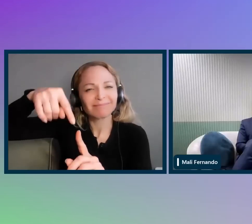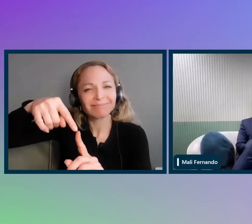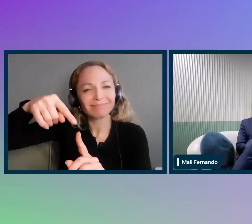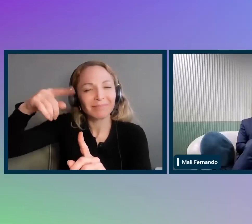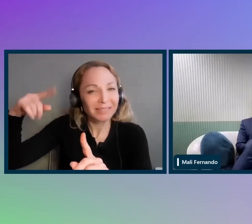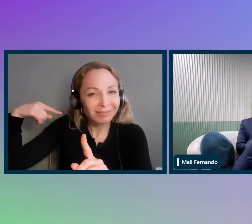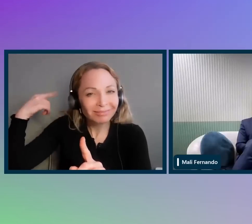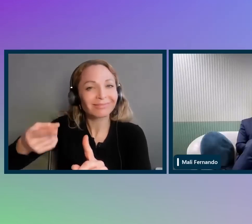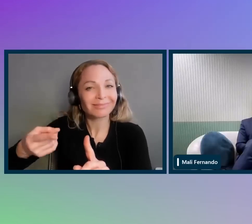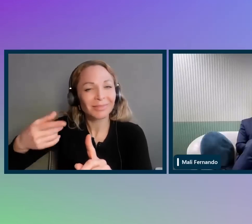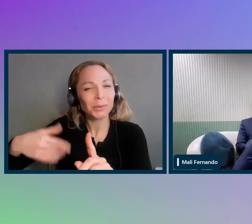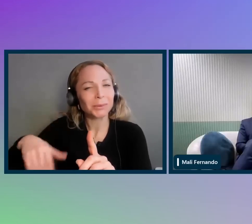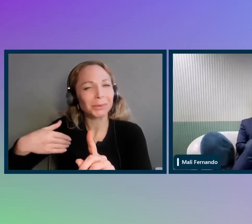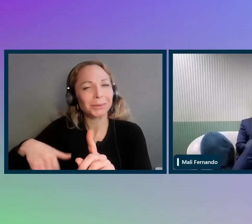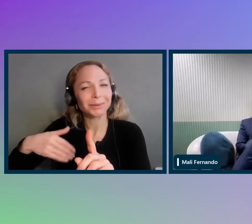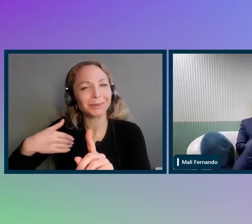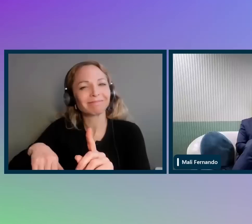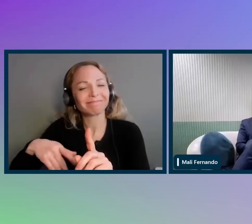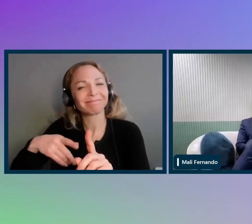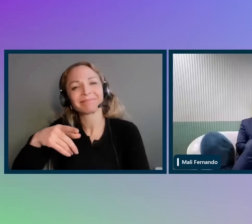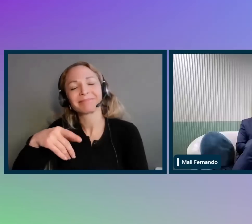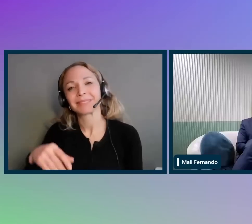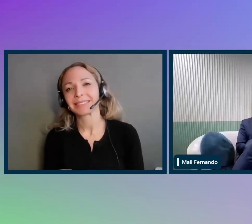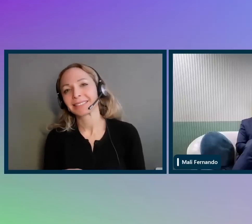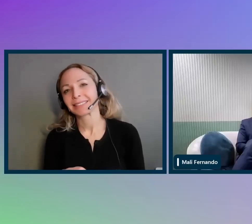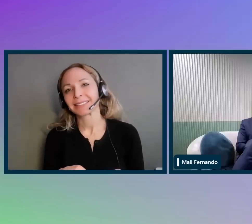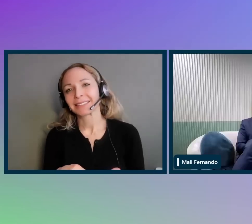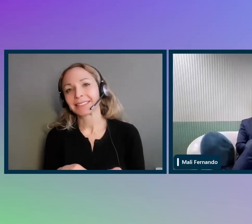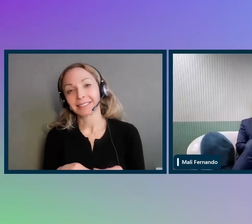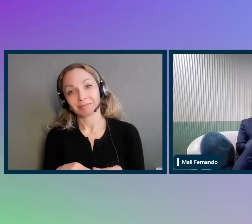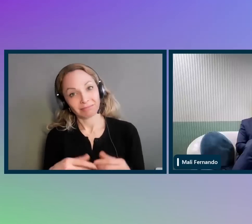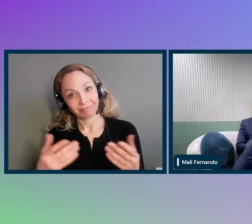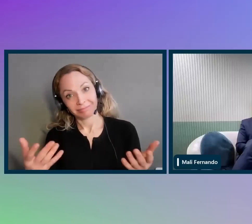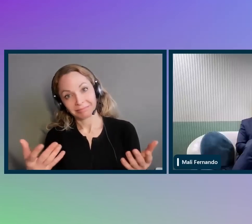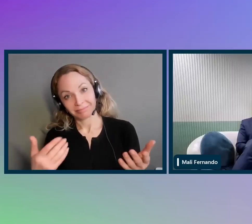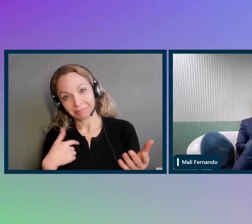Now, I don't know if this is the right question, okay Mali?